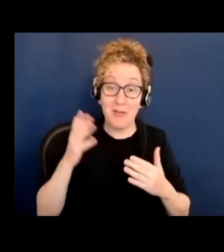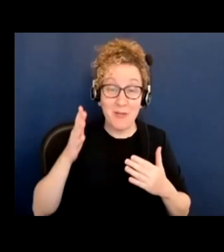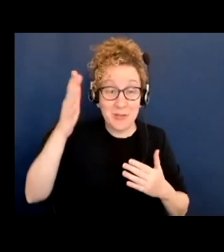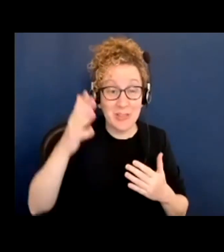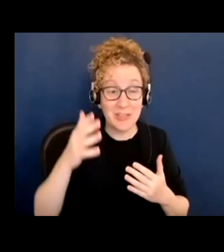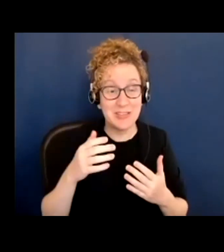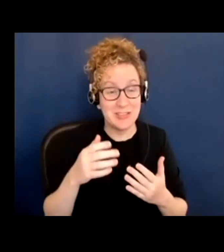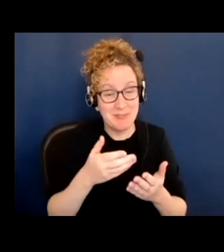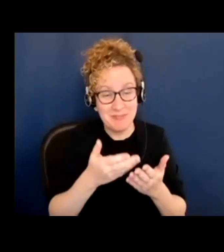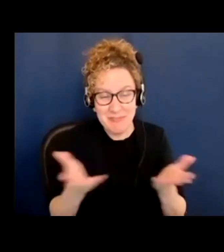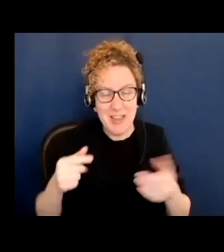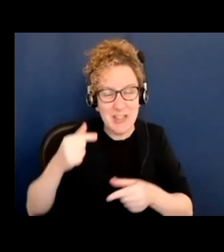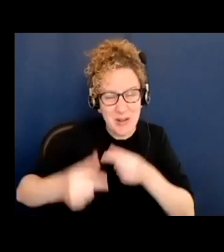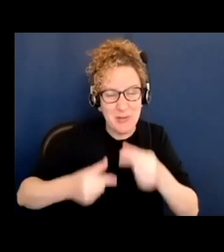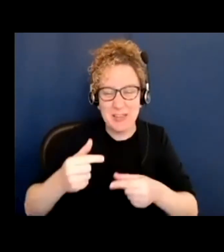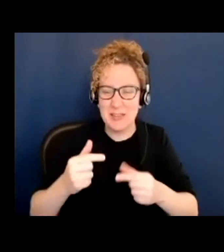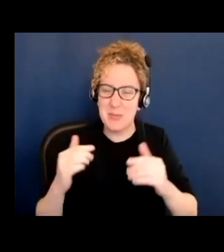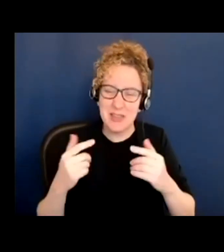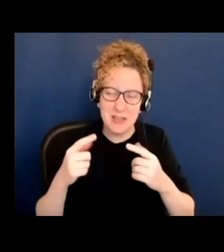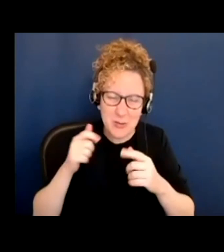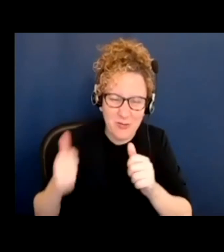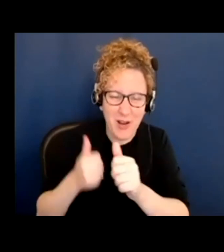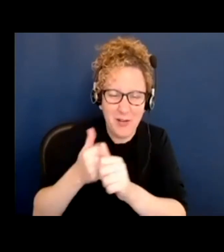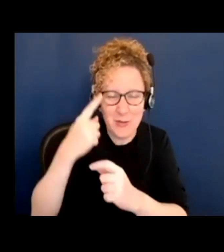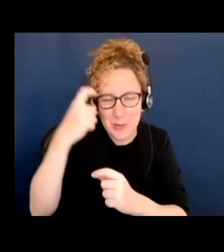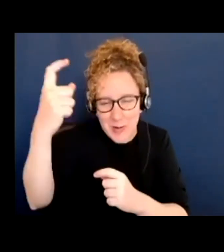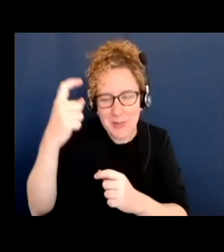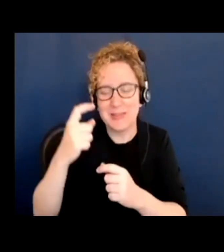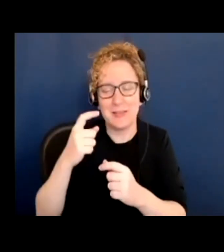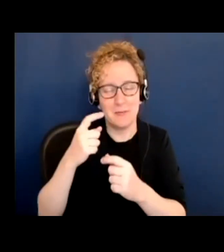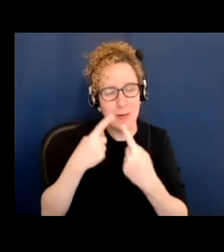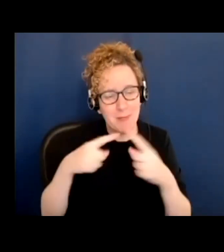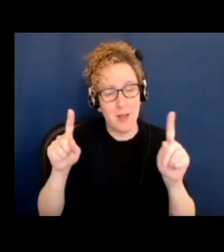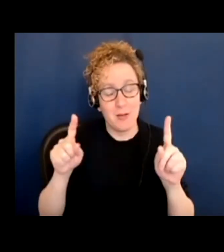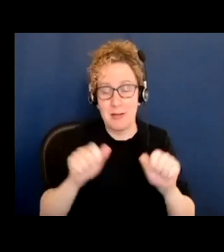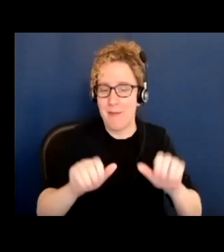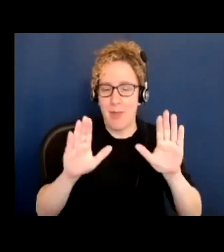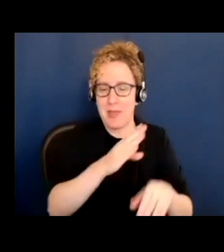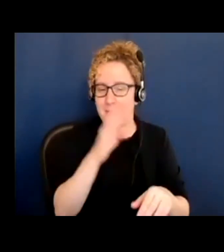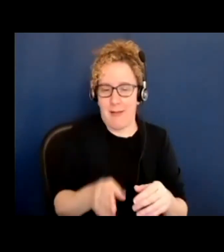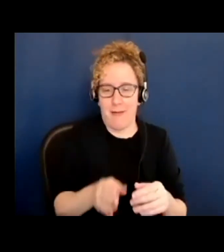way that she has because she knows anything is possible and giving up is never an option.